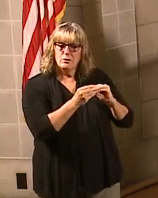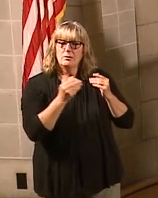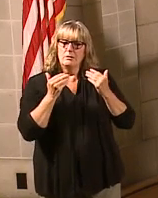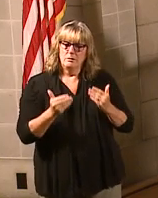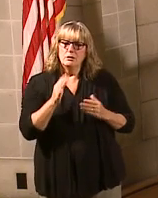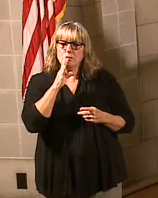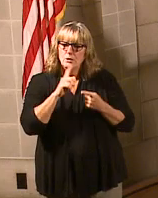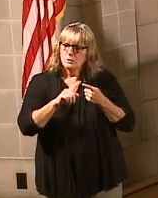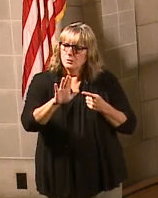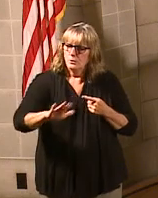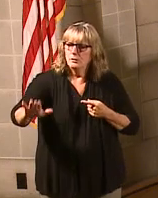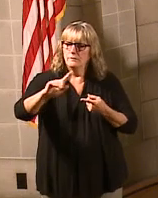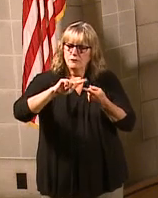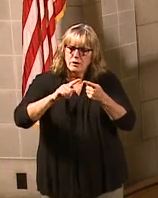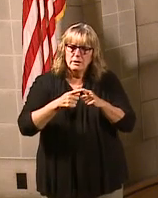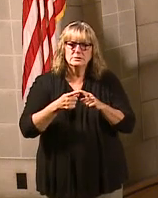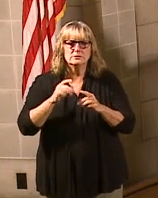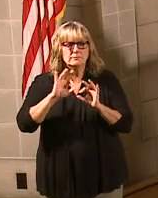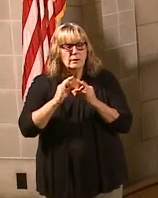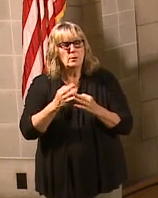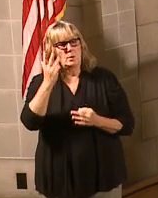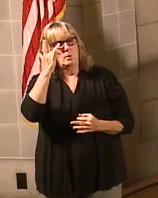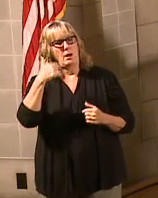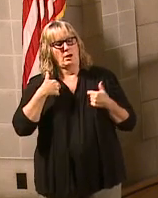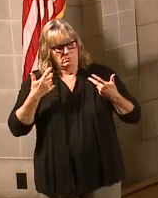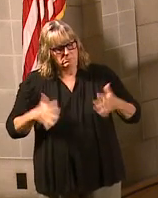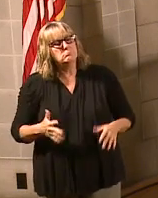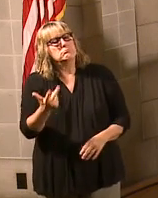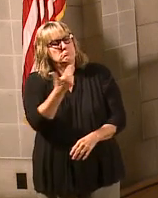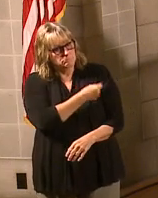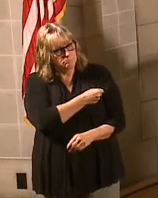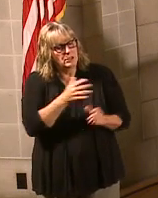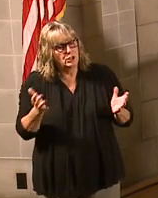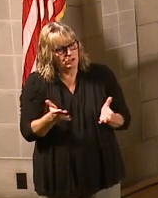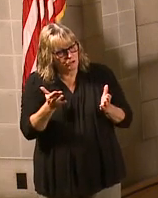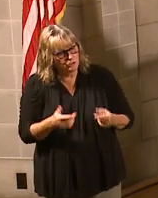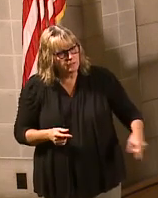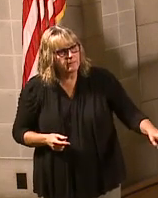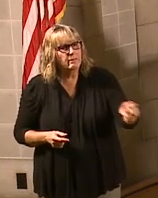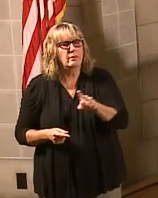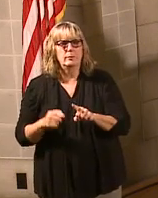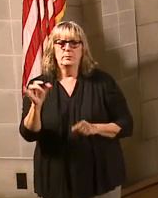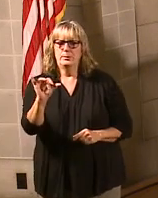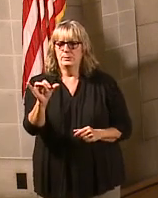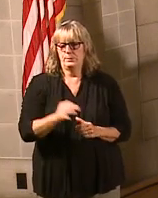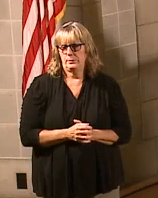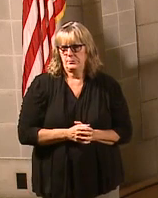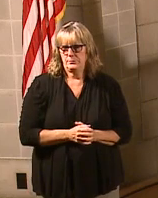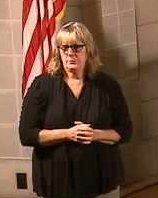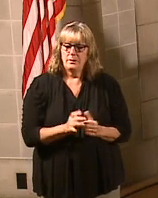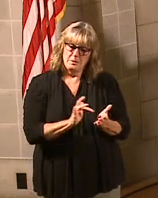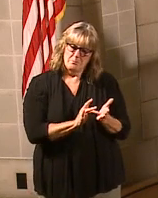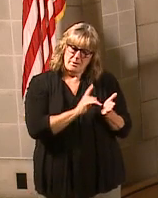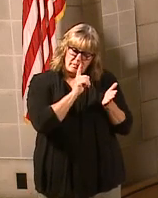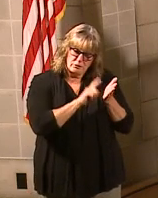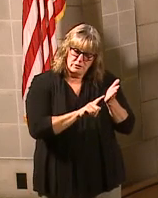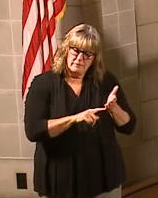YOU CAN ALSO ASSIST WITH PROTECTING HOSPITAL CAPACITY BY TAKING A MOMENT TO TALK TO